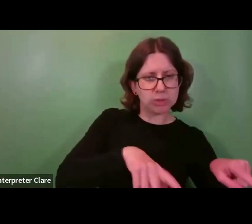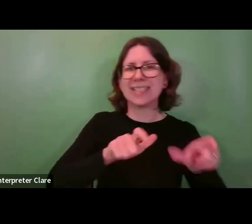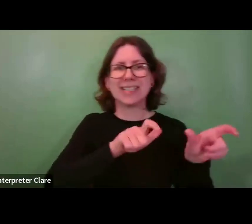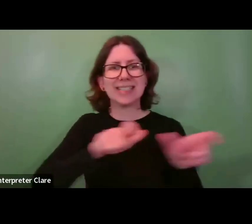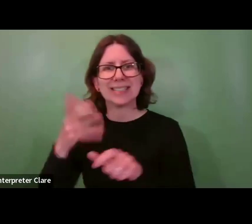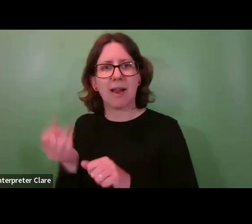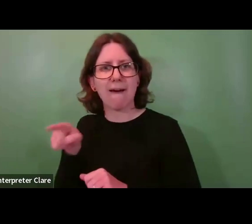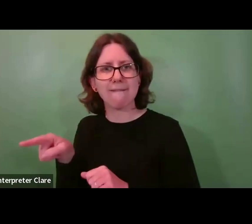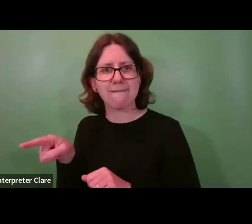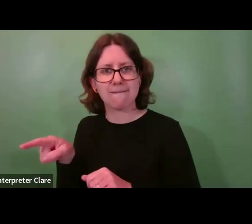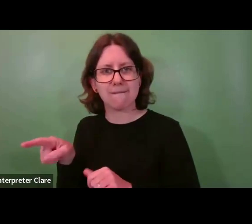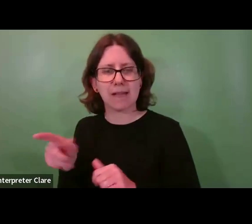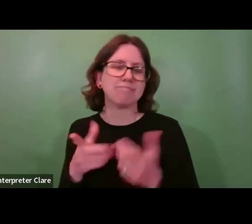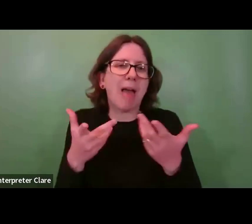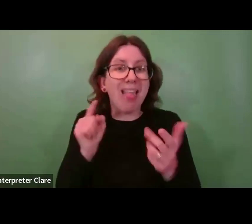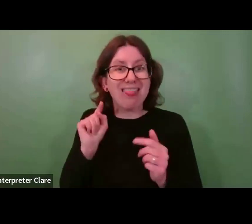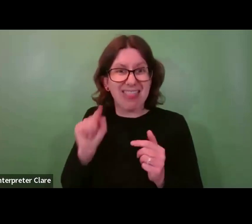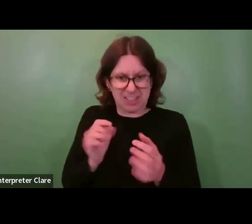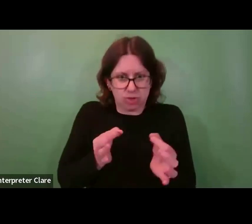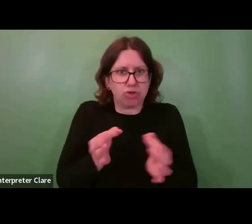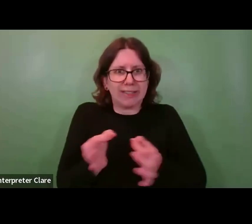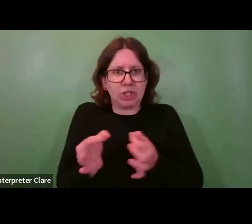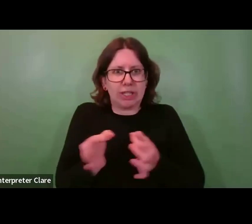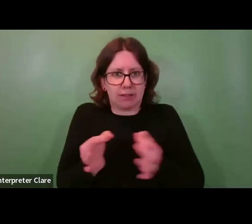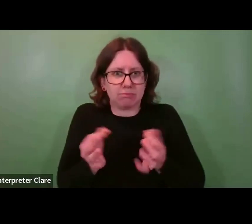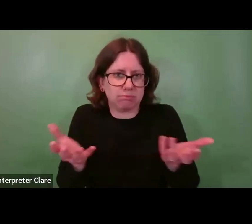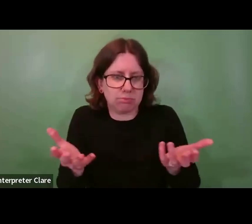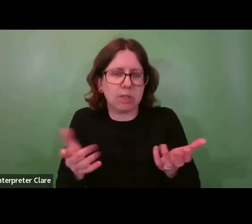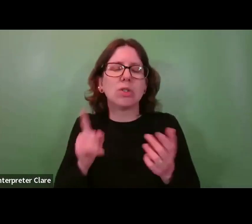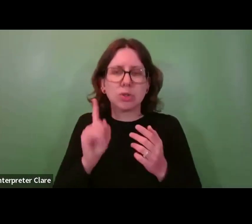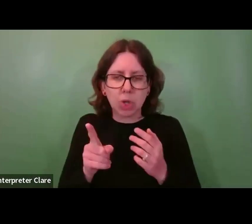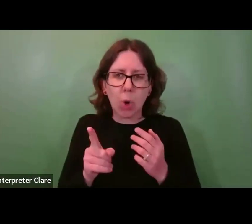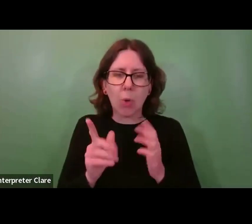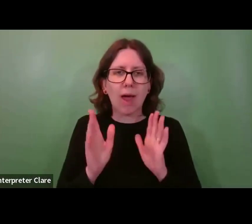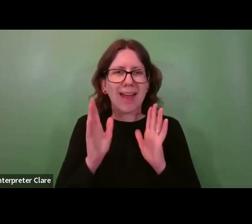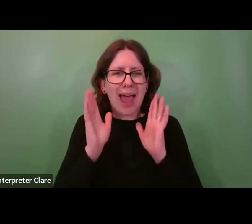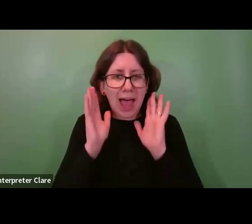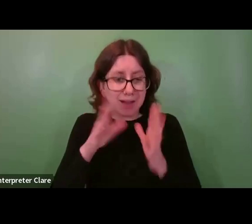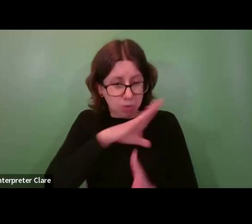about how we view our skills, our experience, our life experience,